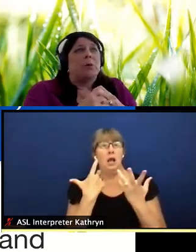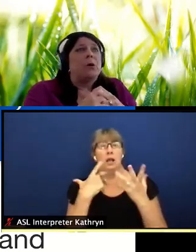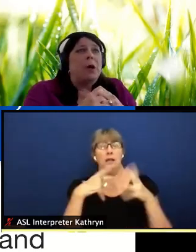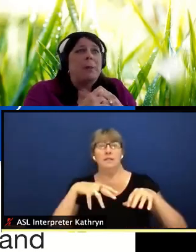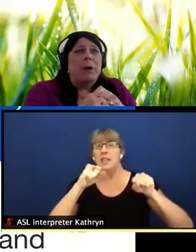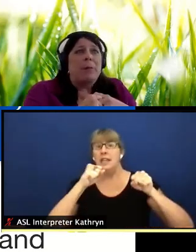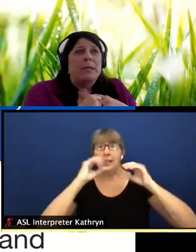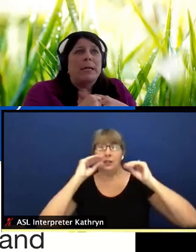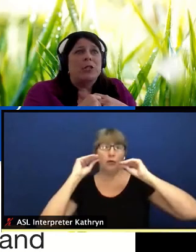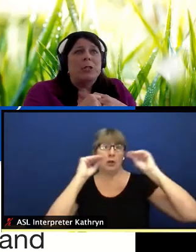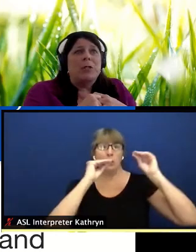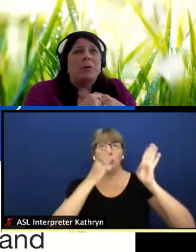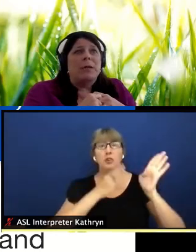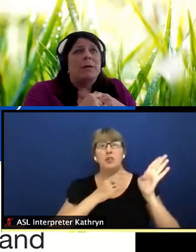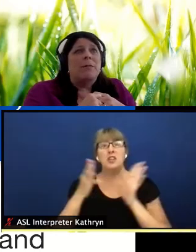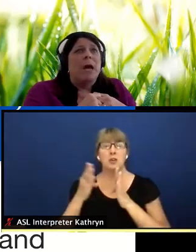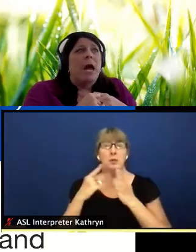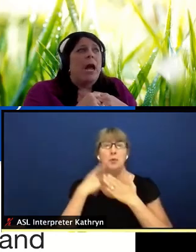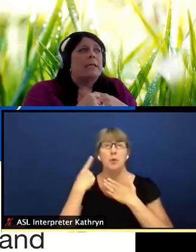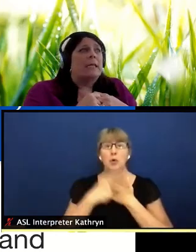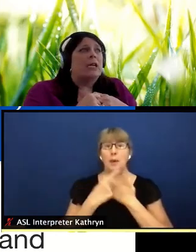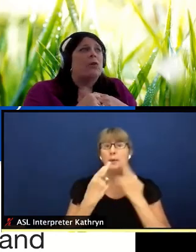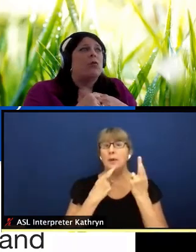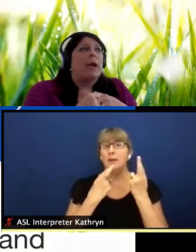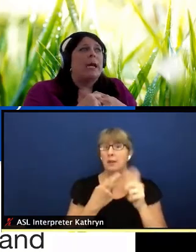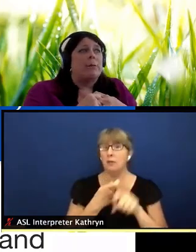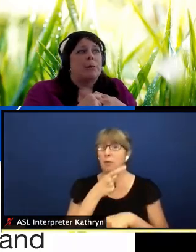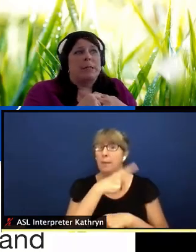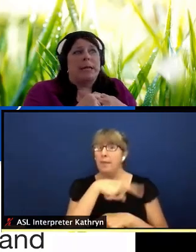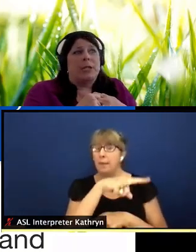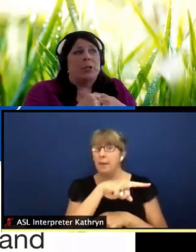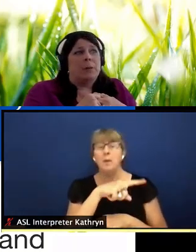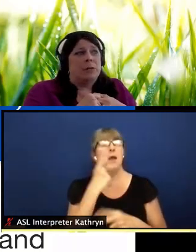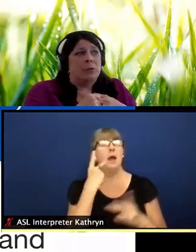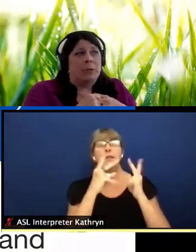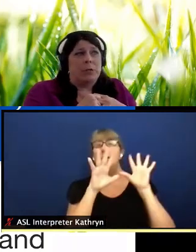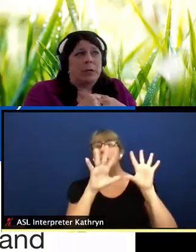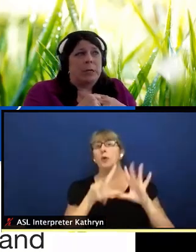programming recommendations from them, and seen a great implementation of my school district.